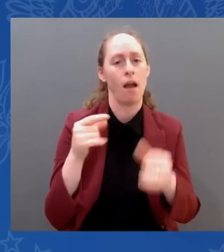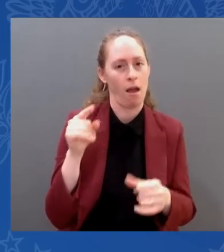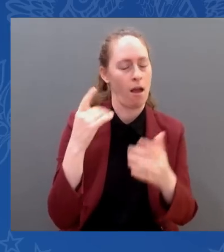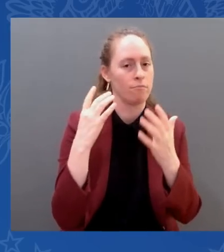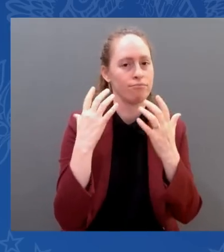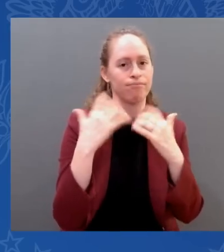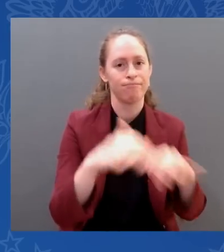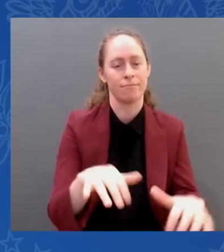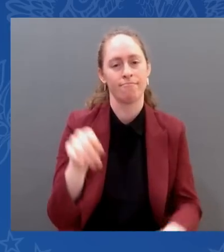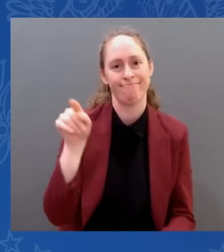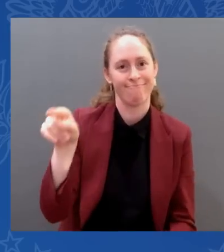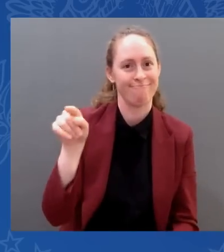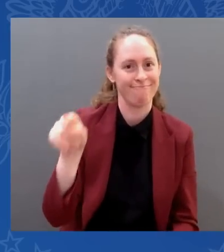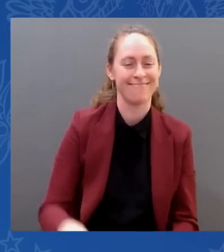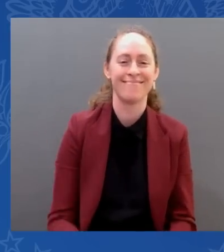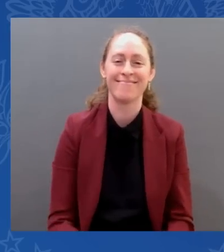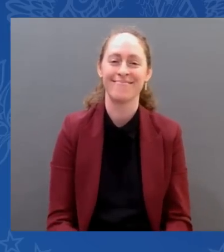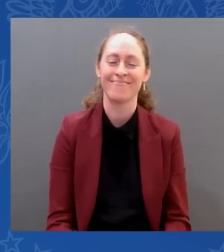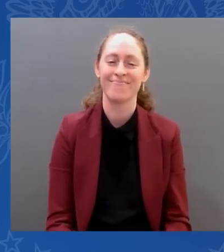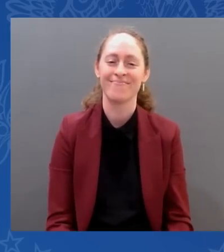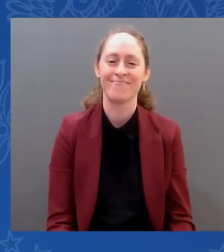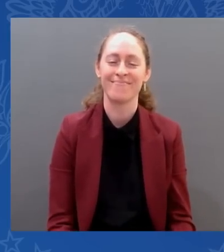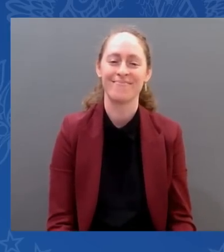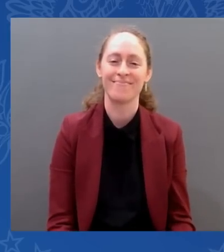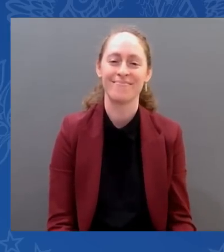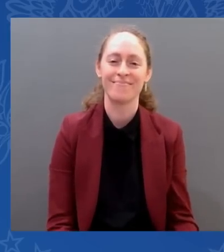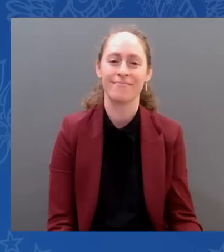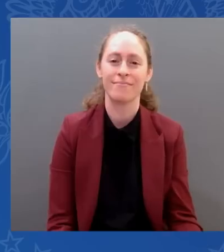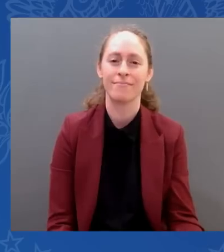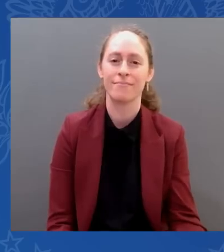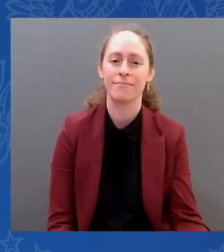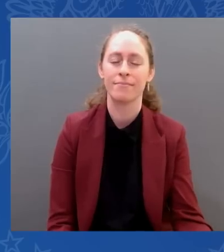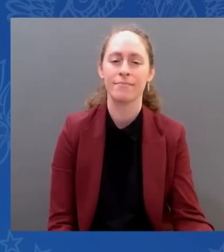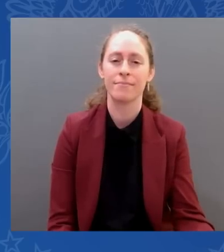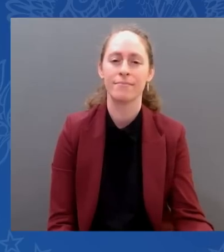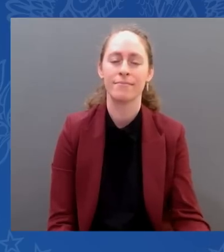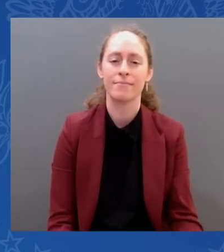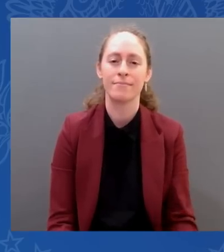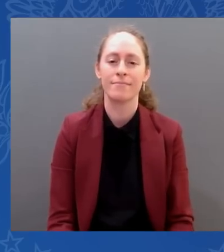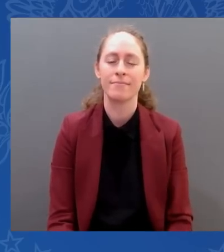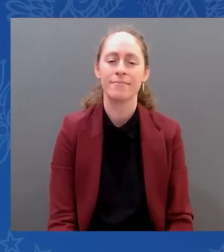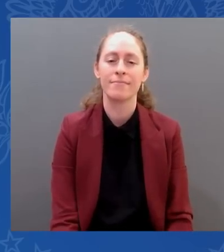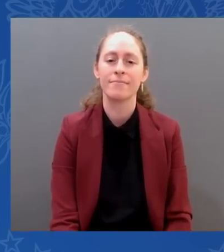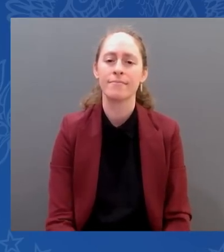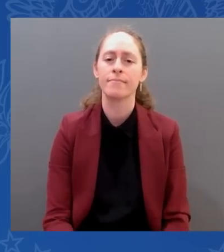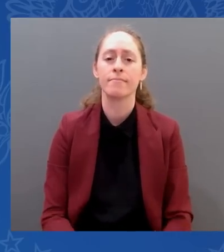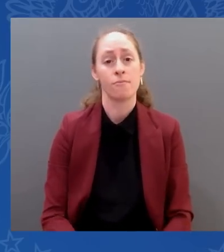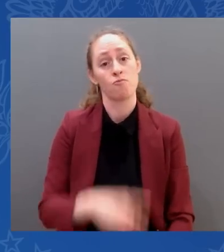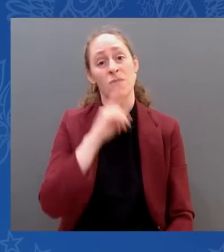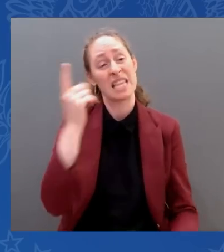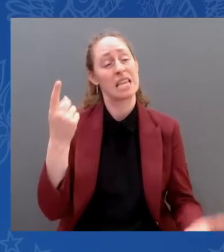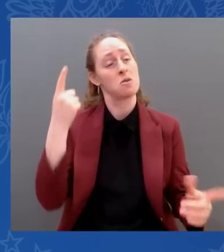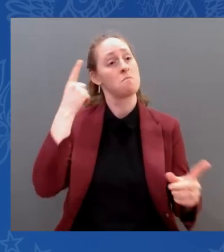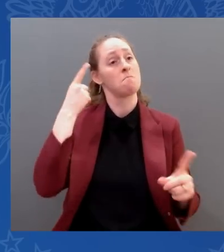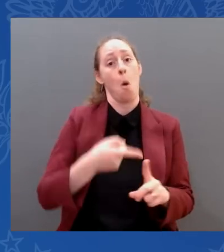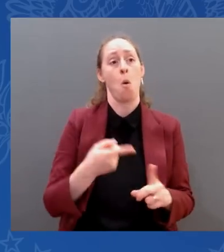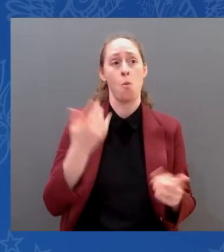a lot of us elected officials have been in office for a while. Every once in a while, something you learn makes you viscerally angry.